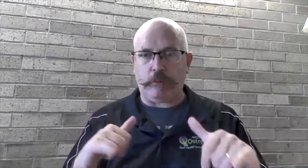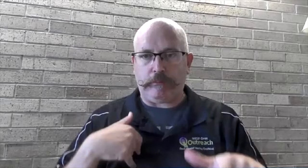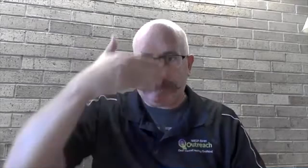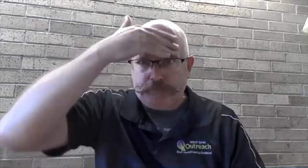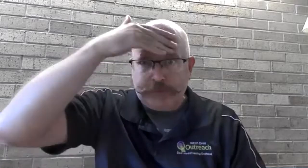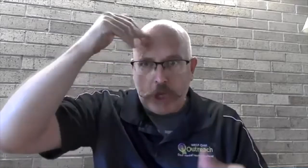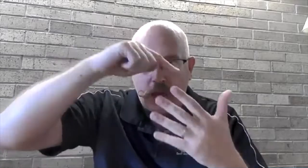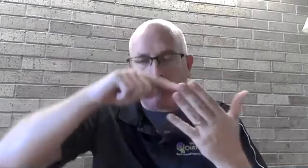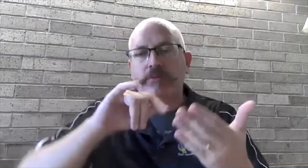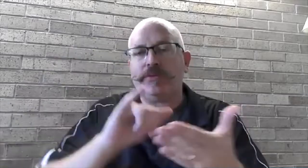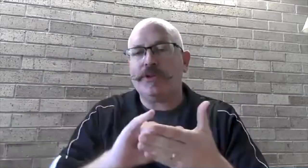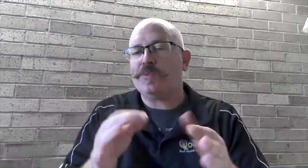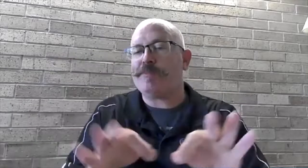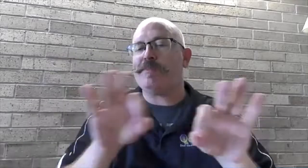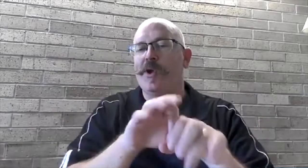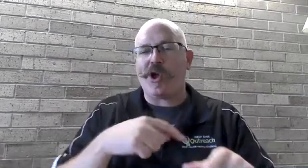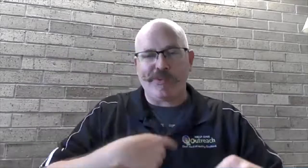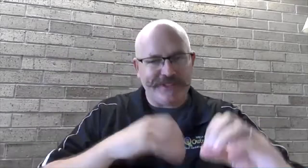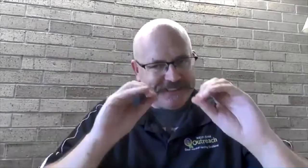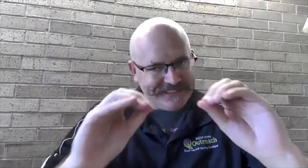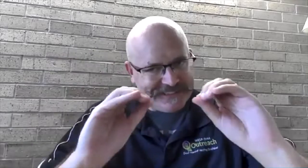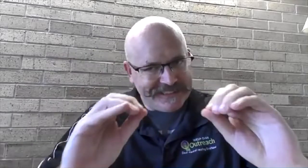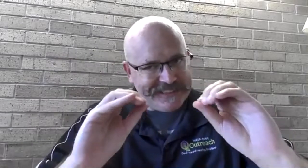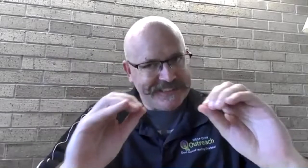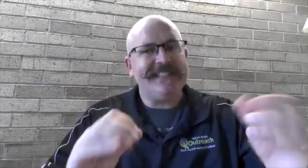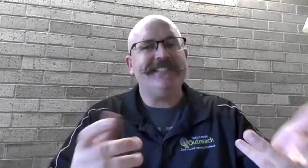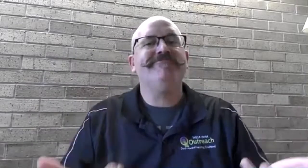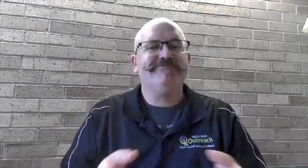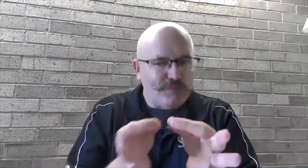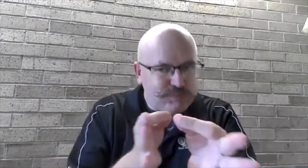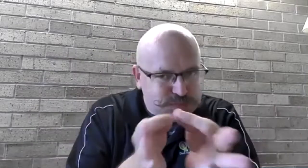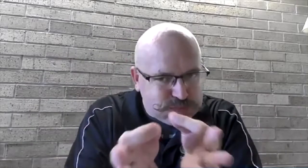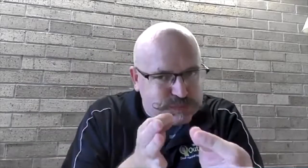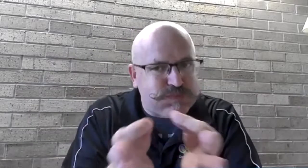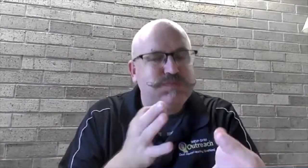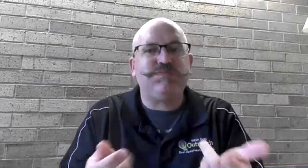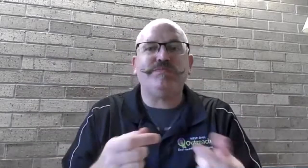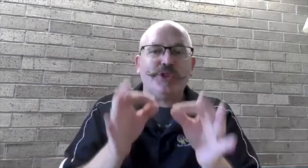is, they're in complete shock. They've forgotten what it's all about. So again, educating, letting